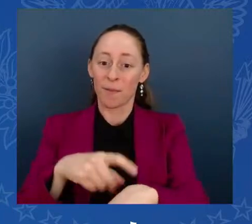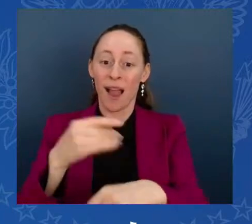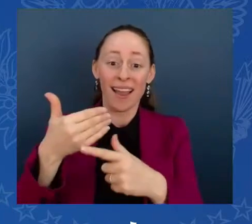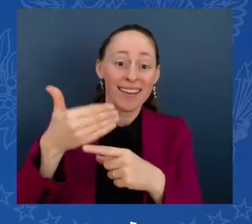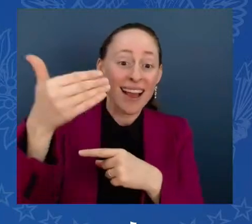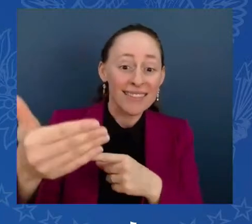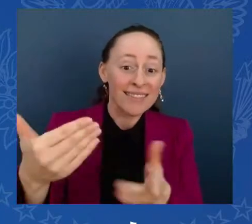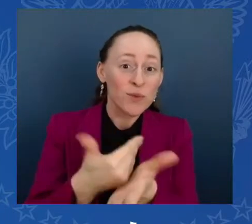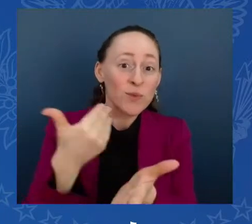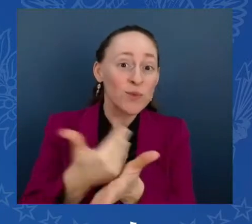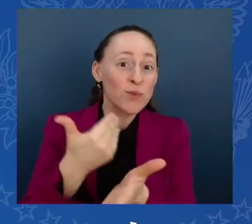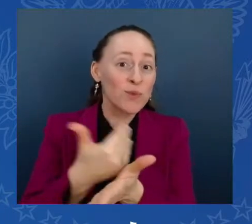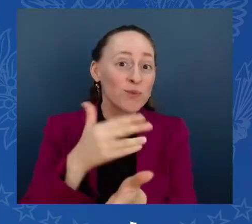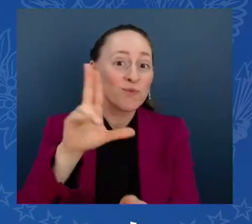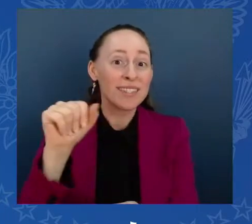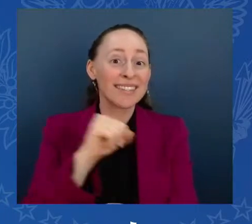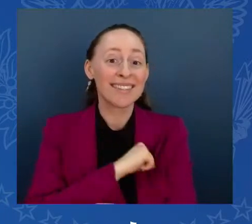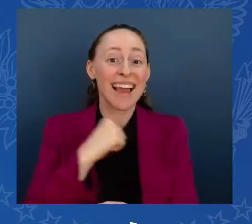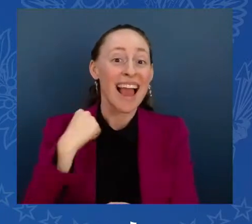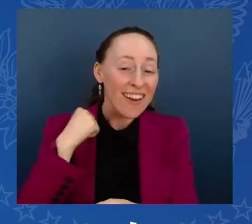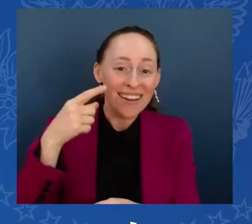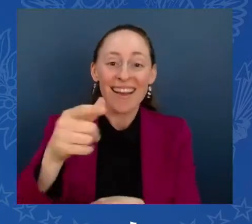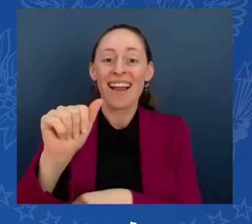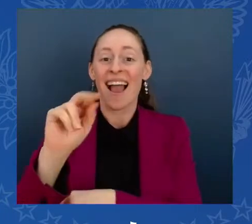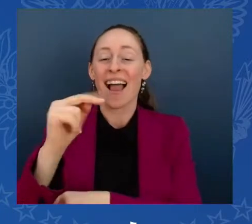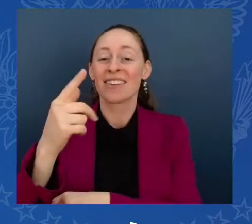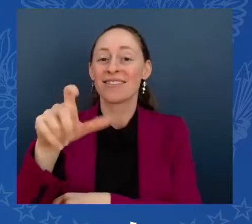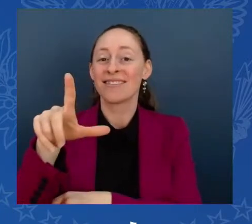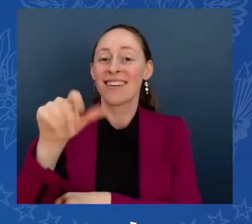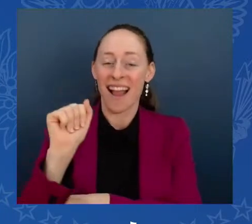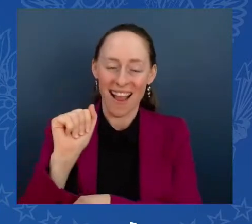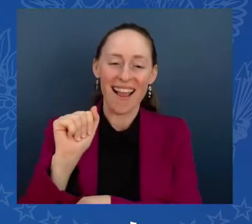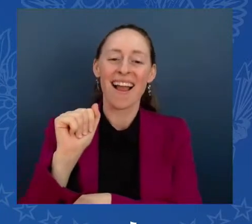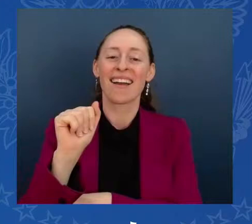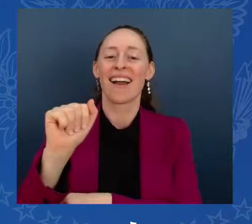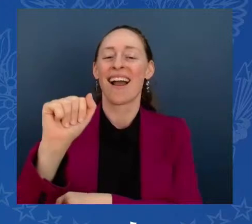who is here somewhere.